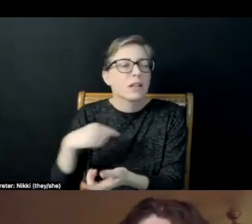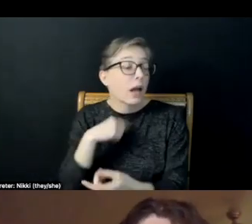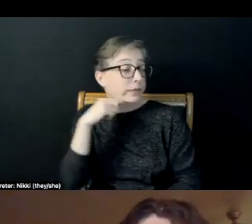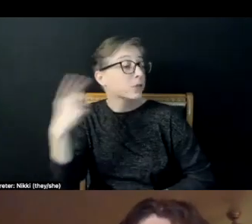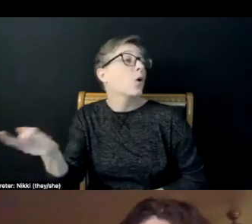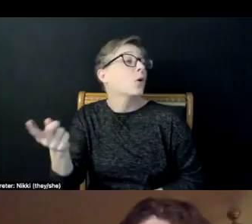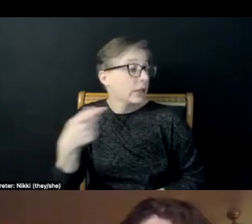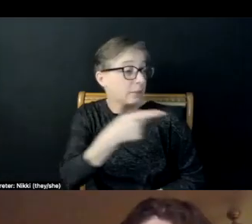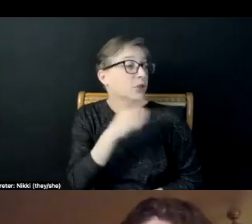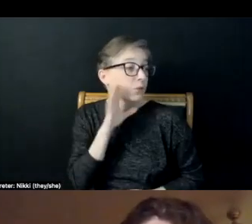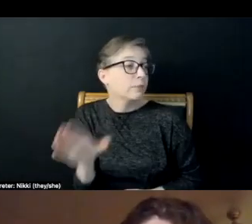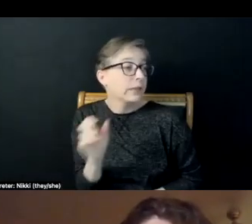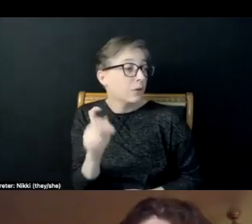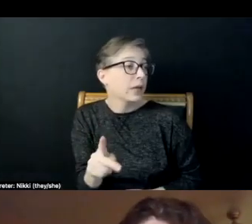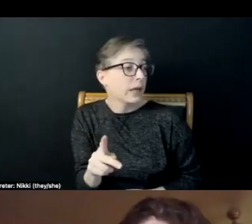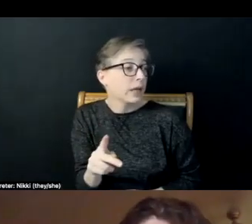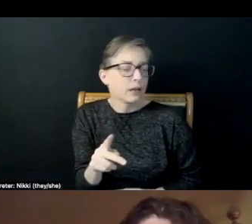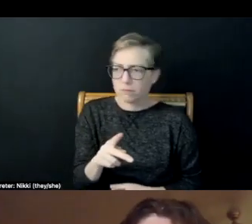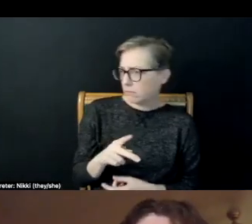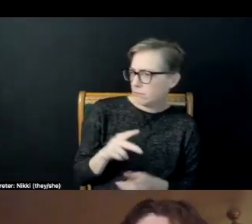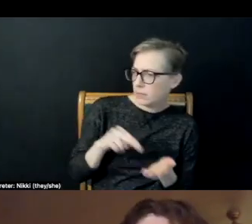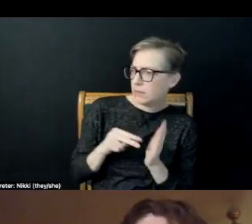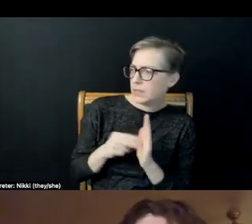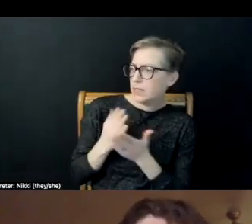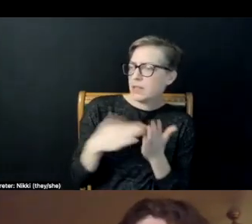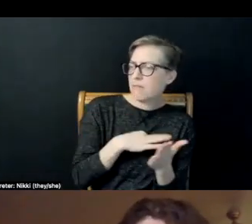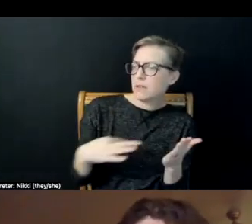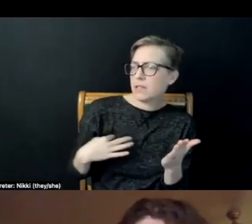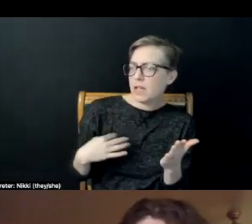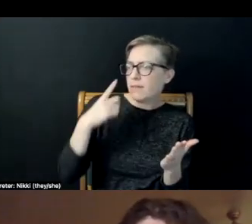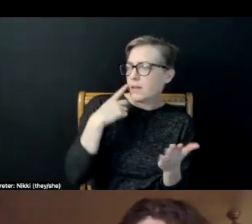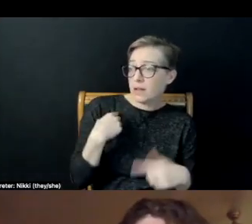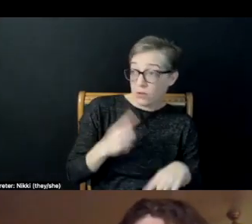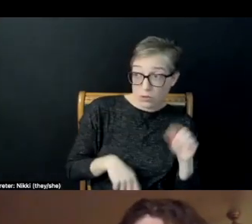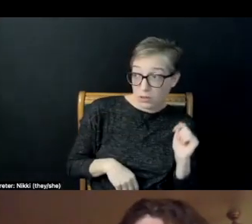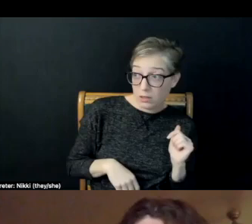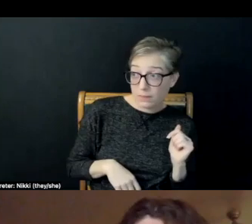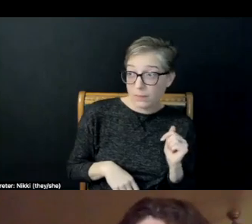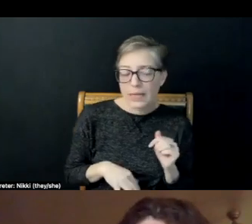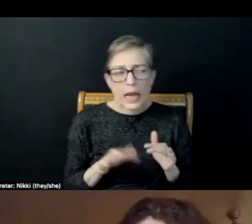She seemed hesitant but admitted there were questions. I had to do some convincing,